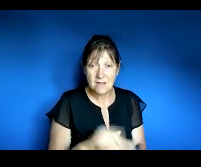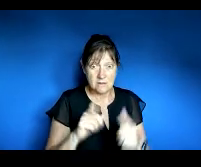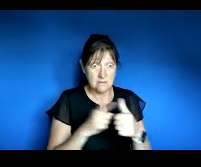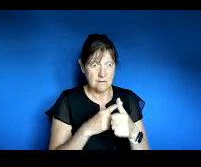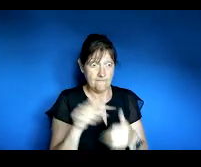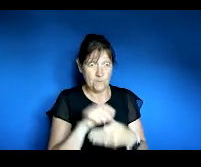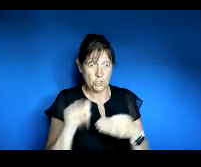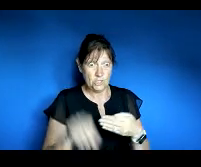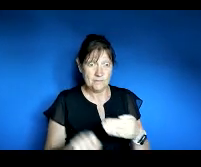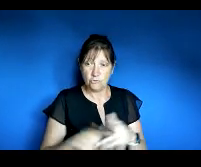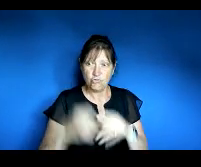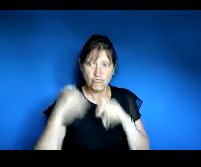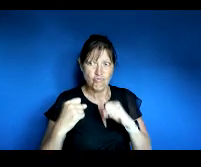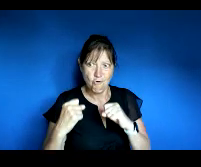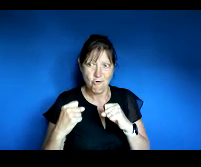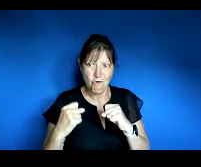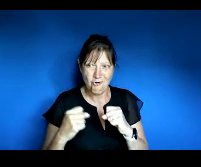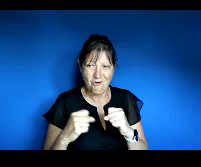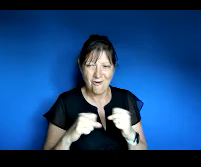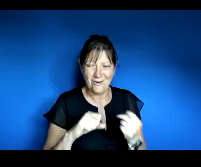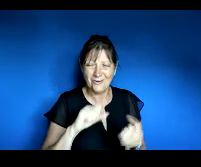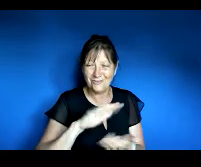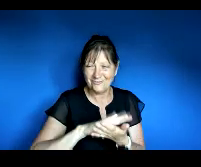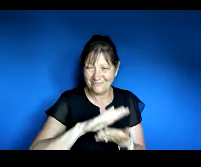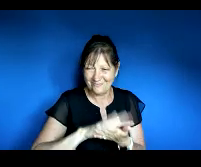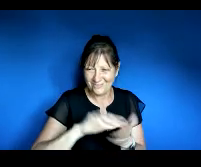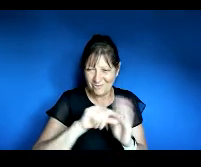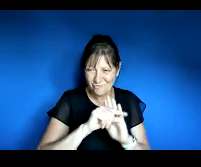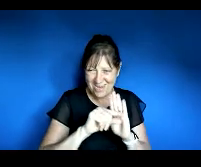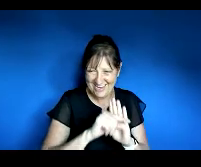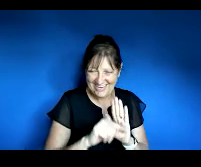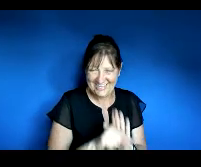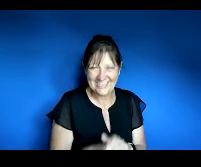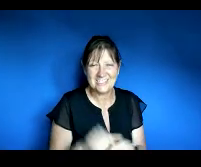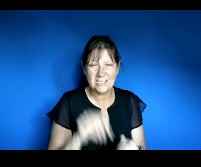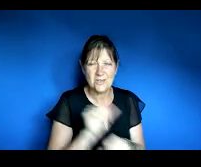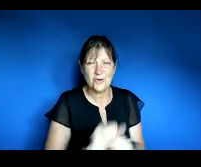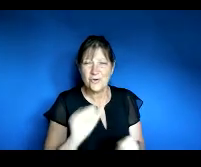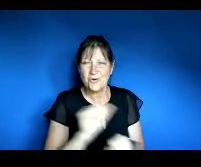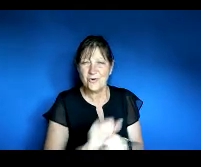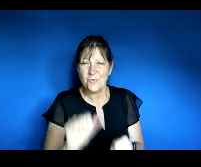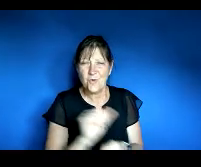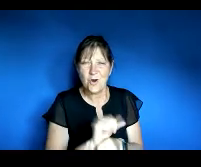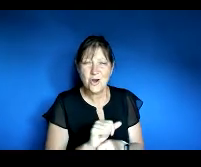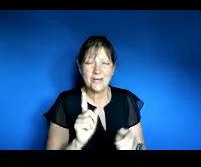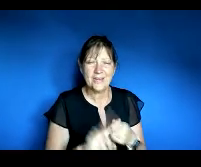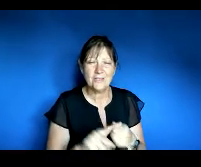really starting off strong academically, really working to start off with a really solid GPA,